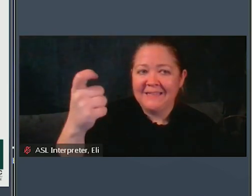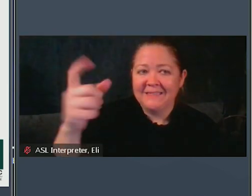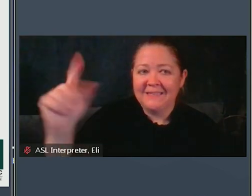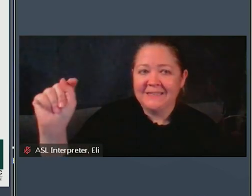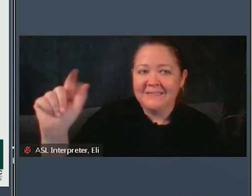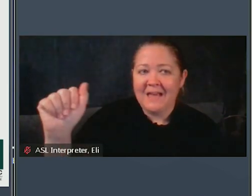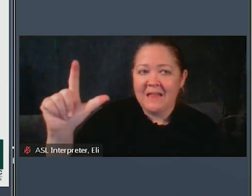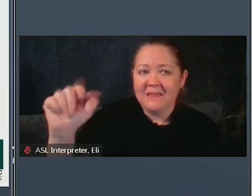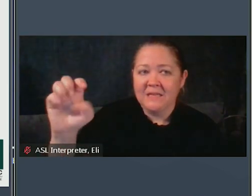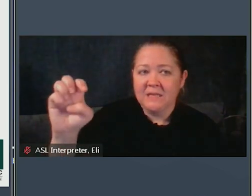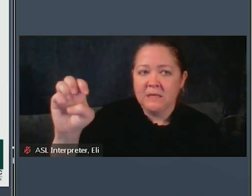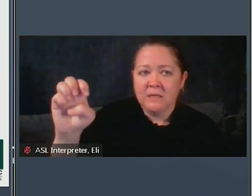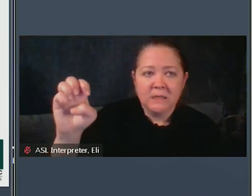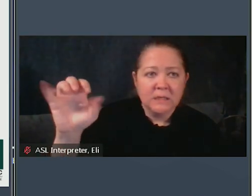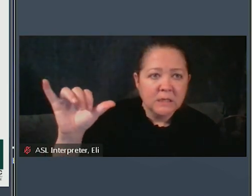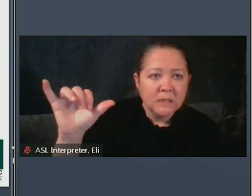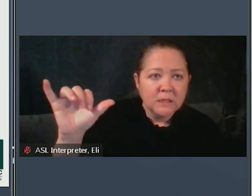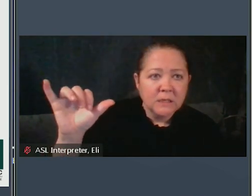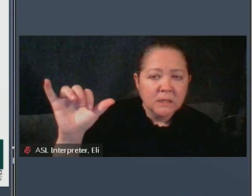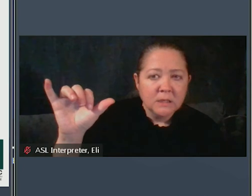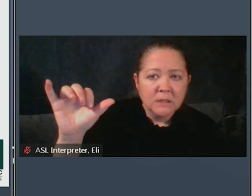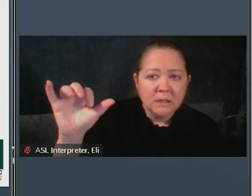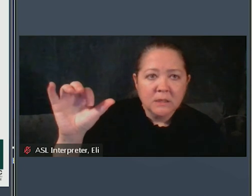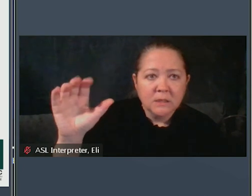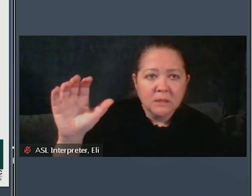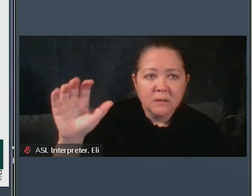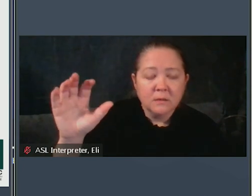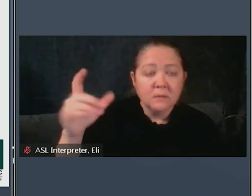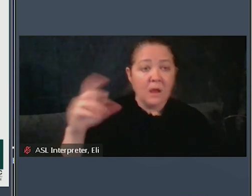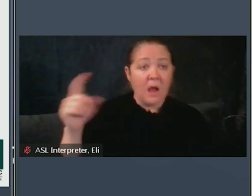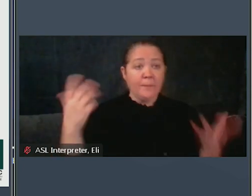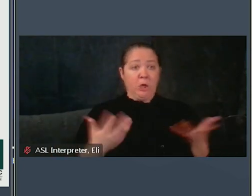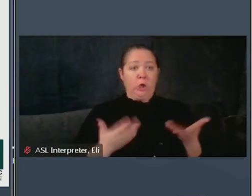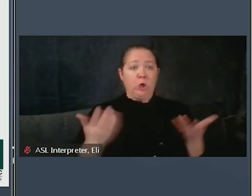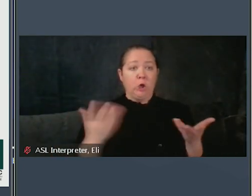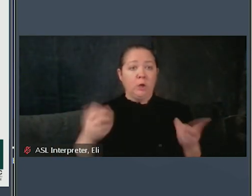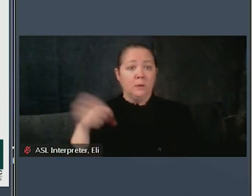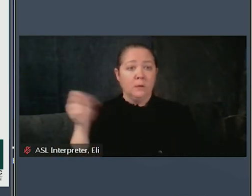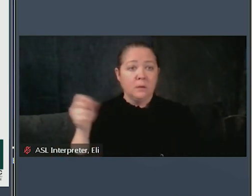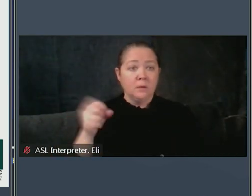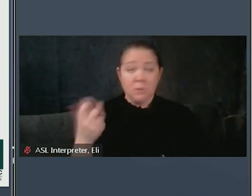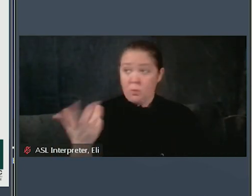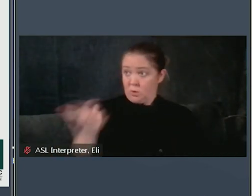Yes. Ma'am. Do you wish to speak now we also have your exhibit in the recipe too, just so you know.